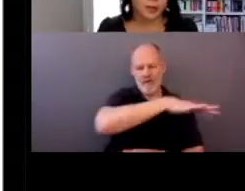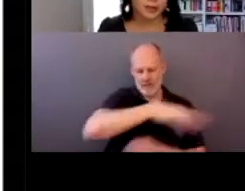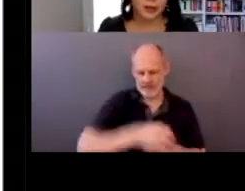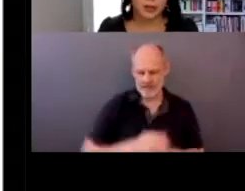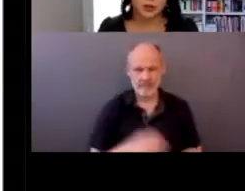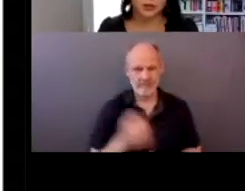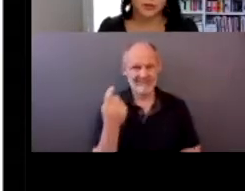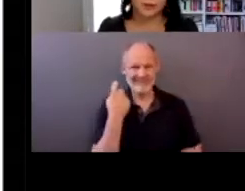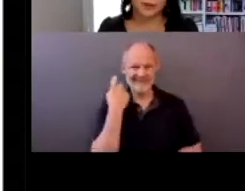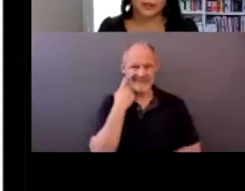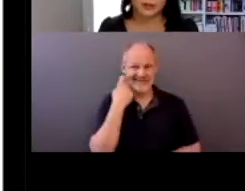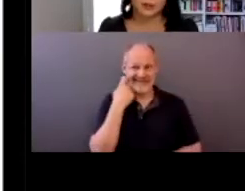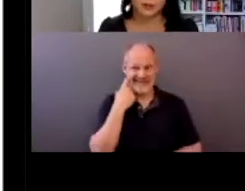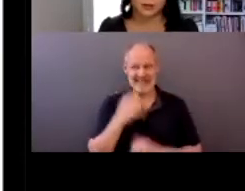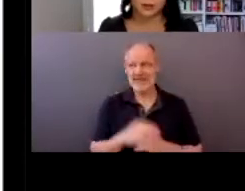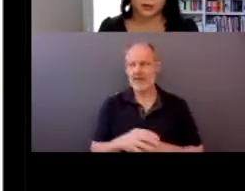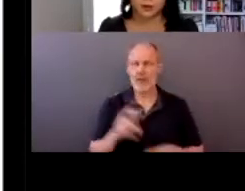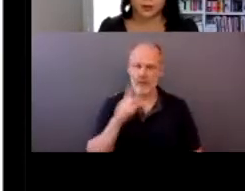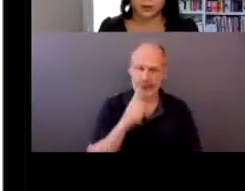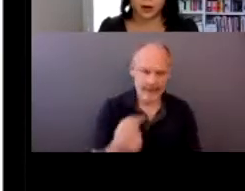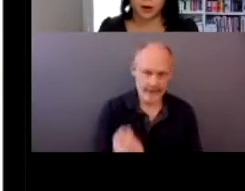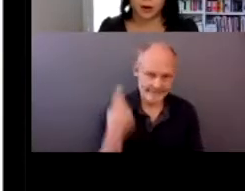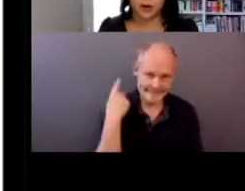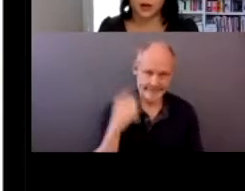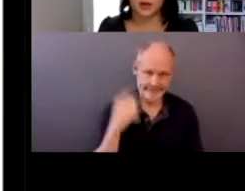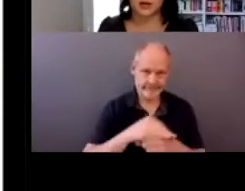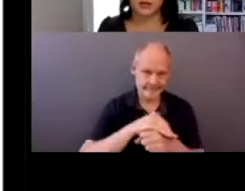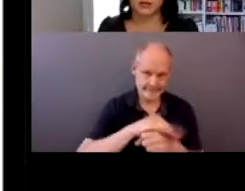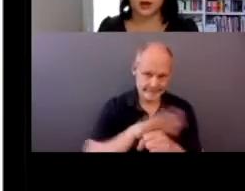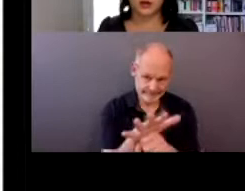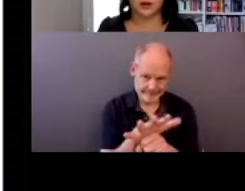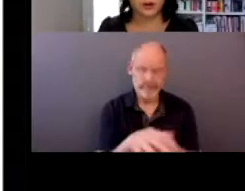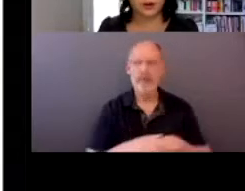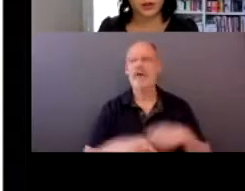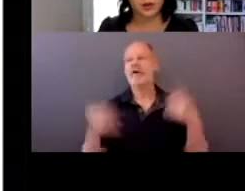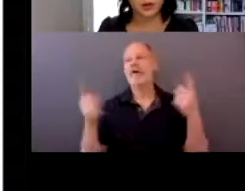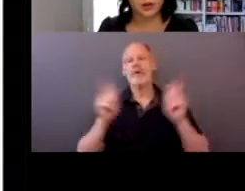last year especially with our new launch of the blog is creating artwork discussions